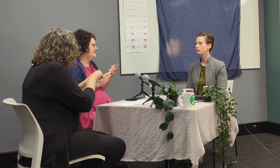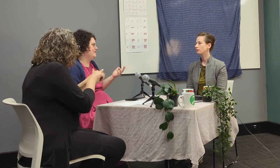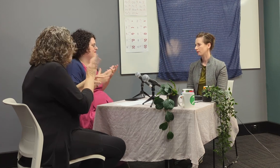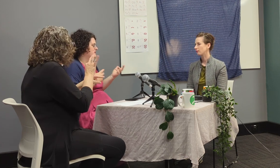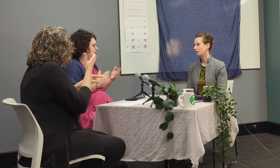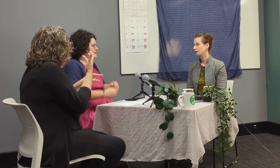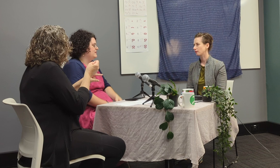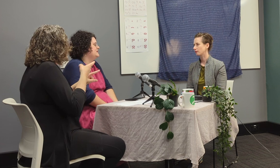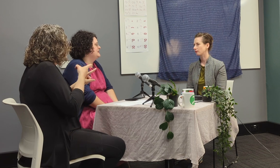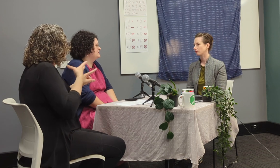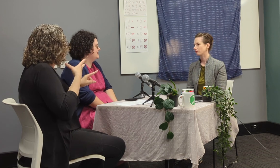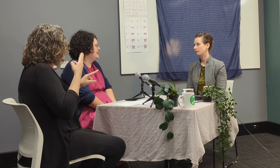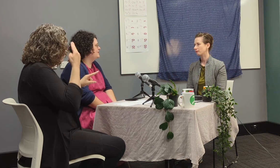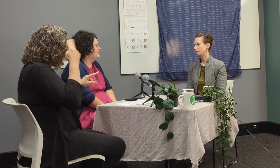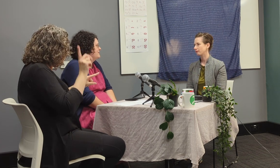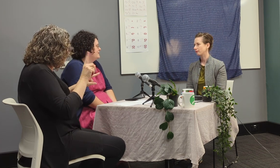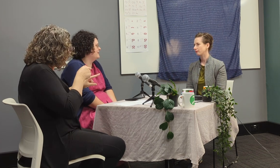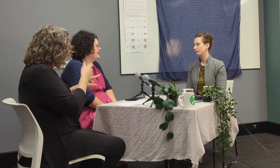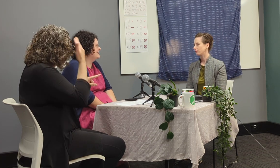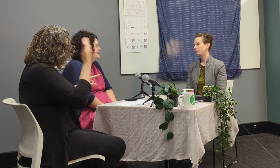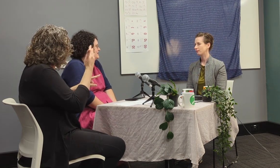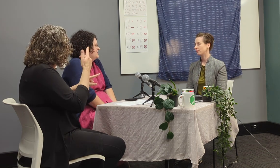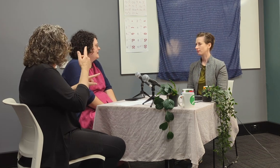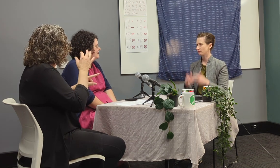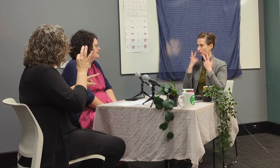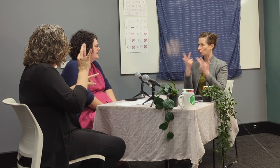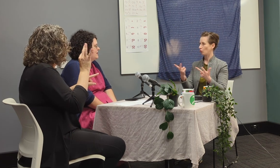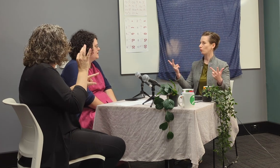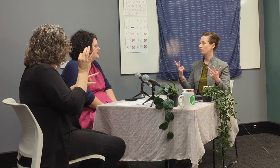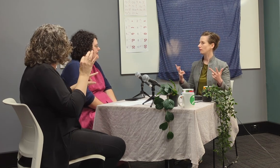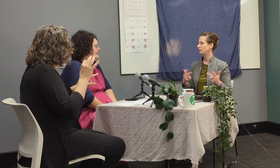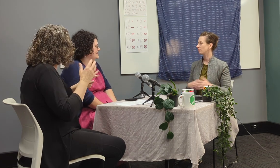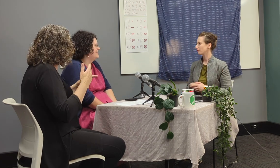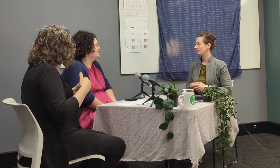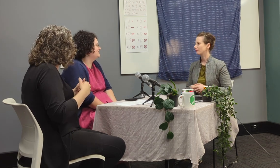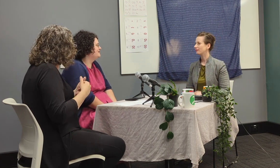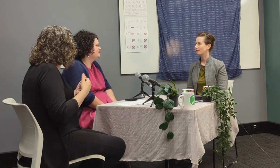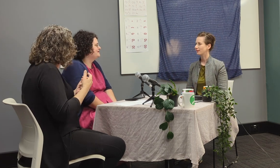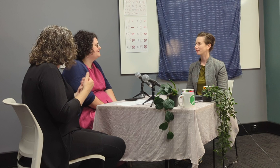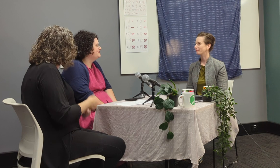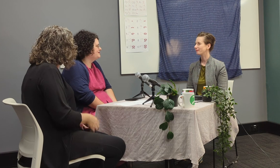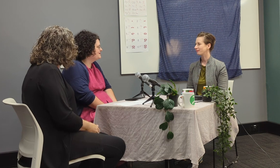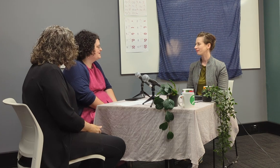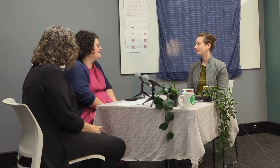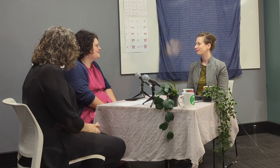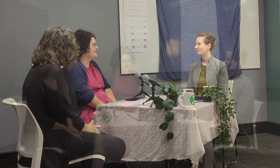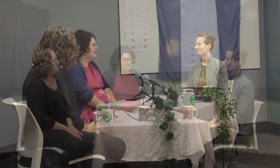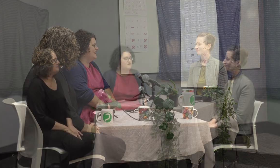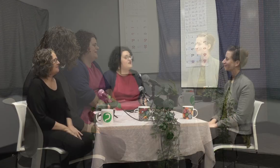a specific name for it or don’t recognise it and don’t expect the other person to recognise it. H: Yeah, you can just show it.